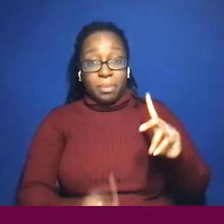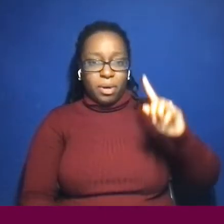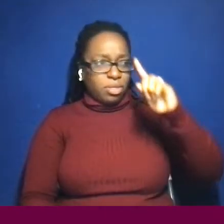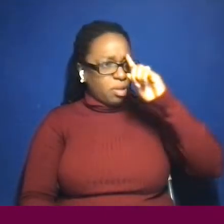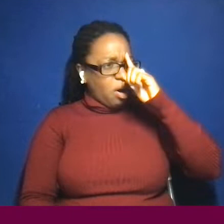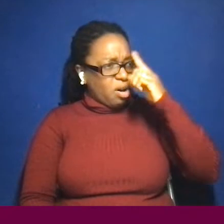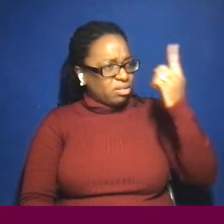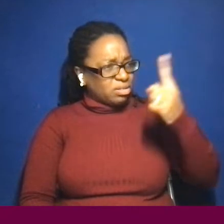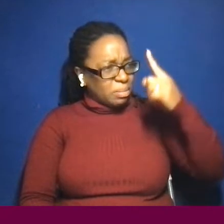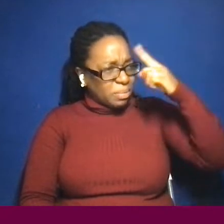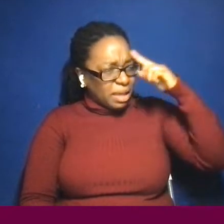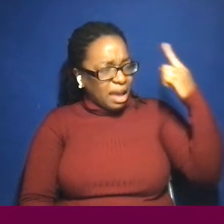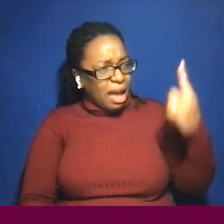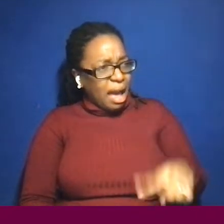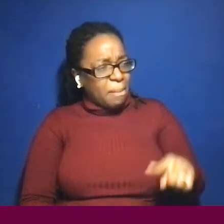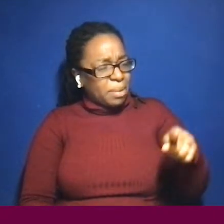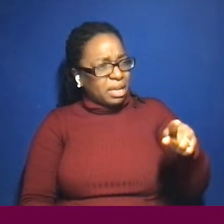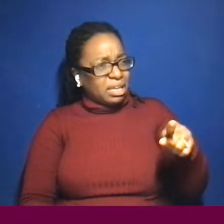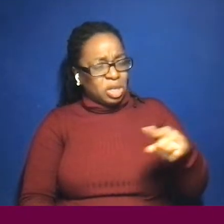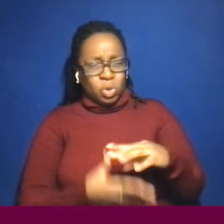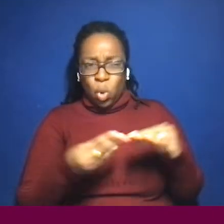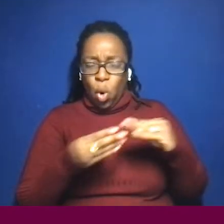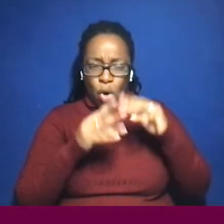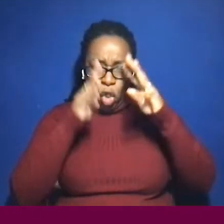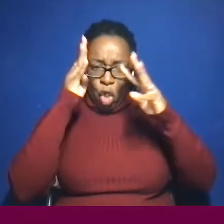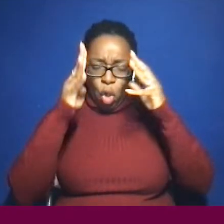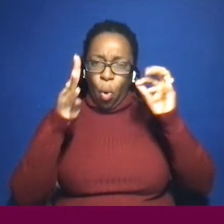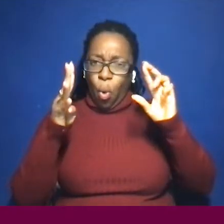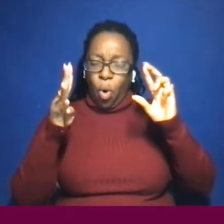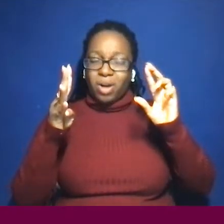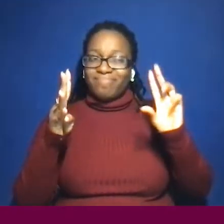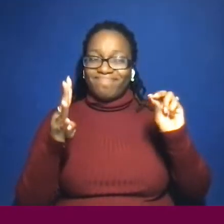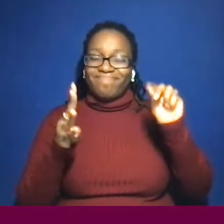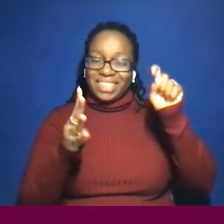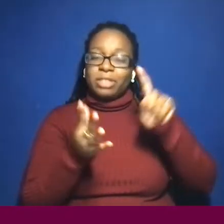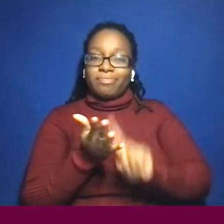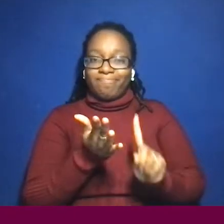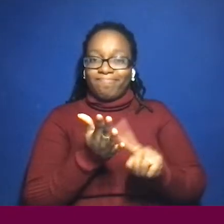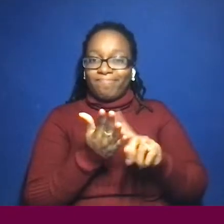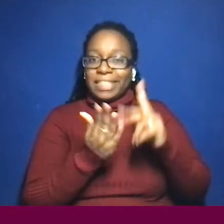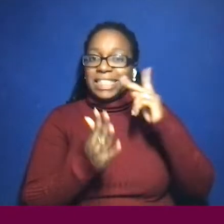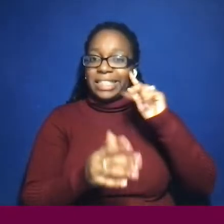felt worth looking into. How had things gotten so desperate that this was even discussed,